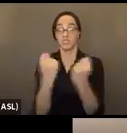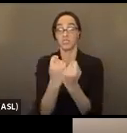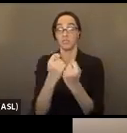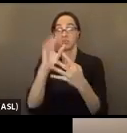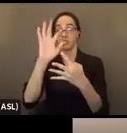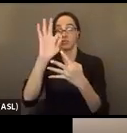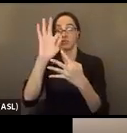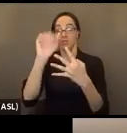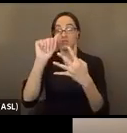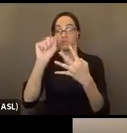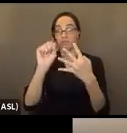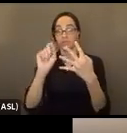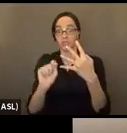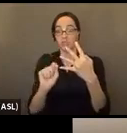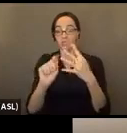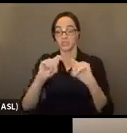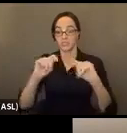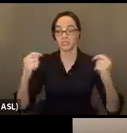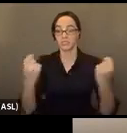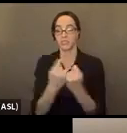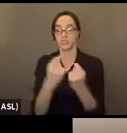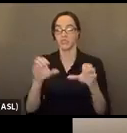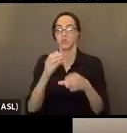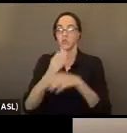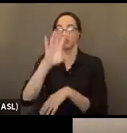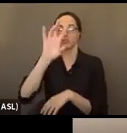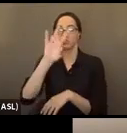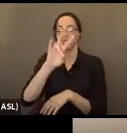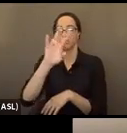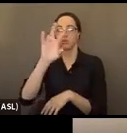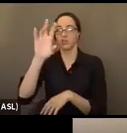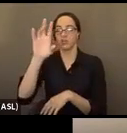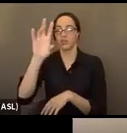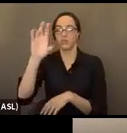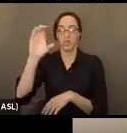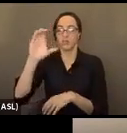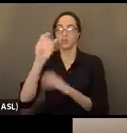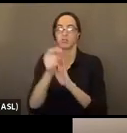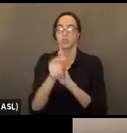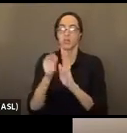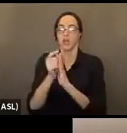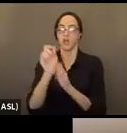work providing assistance to people with disabilities and older adults and that